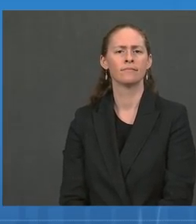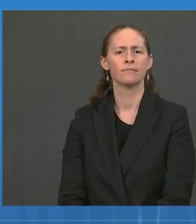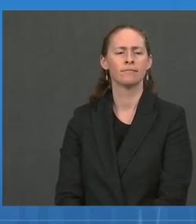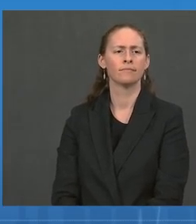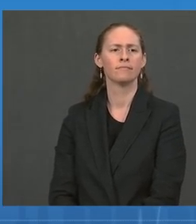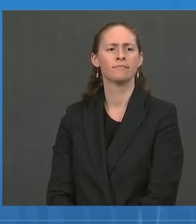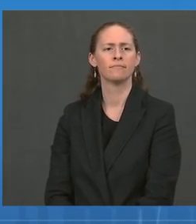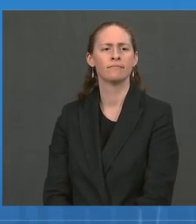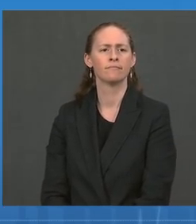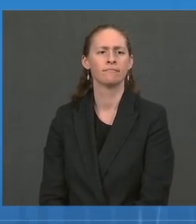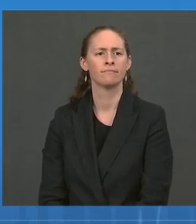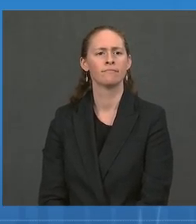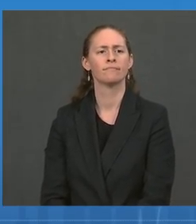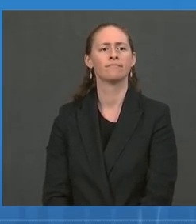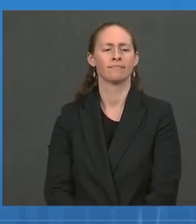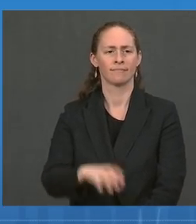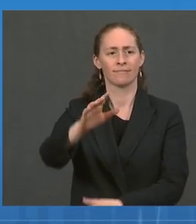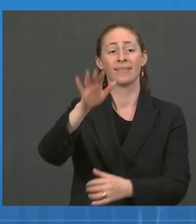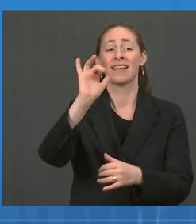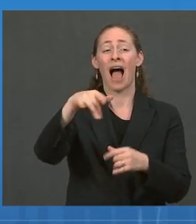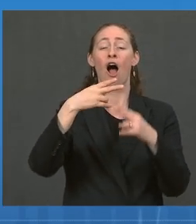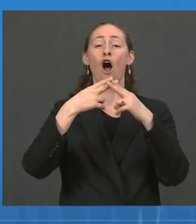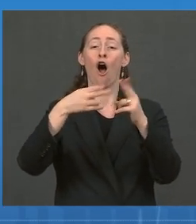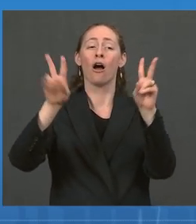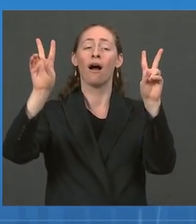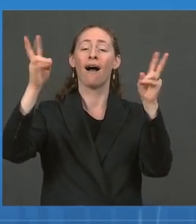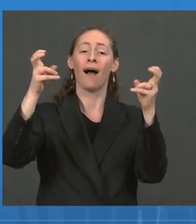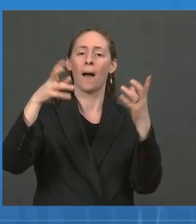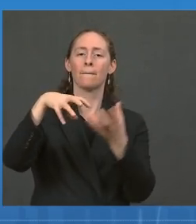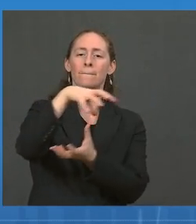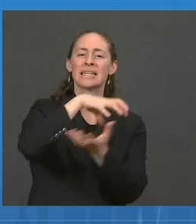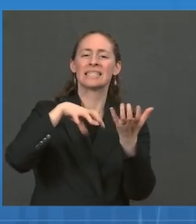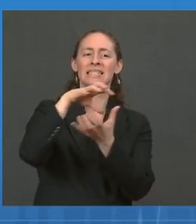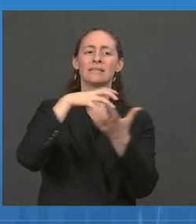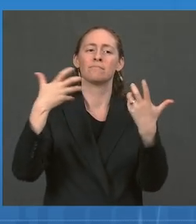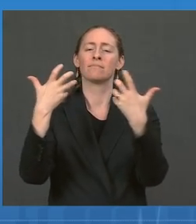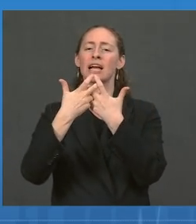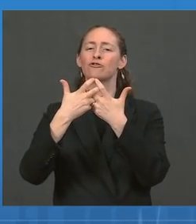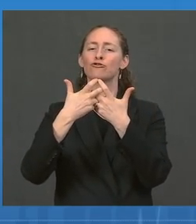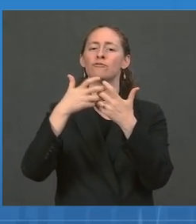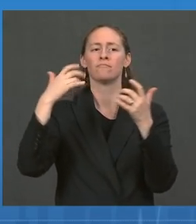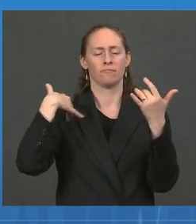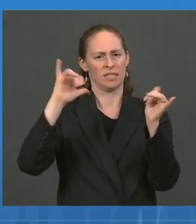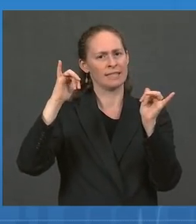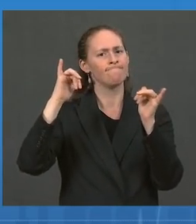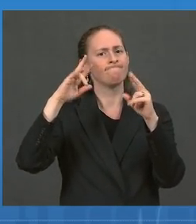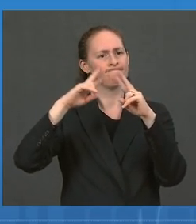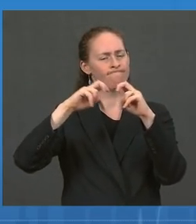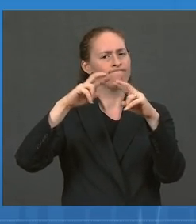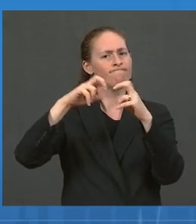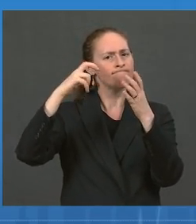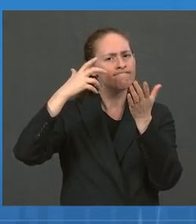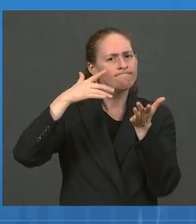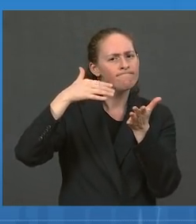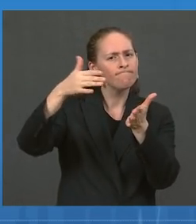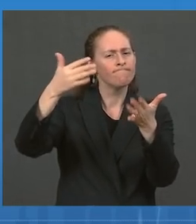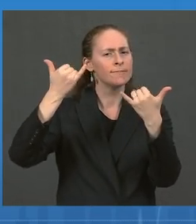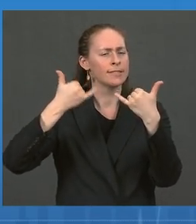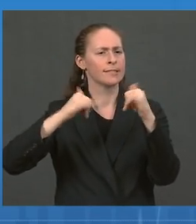on several of these interviews are ongoing. The mix-and-match study in which you look at Moderna